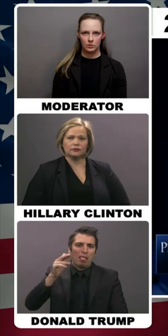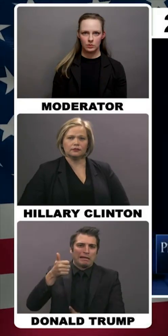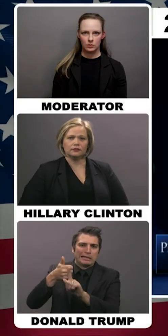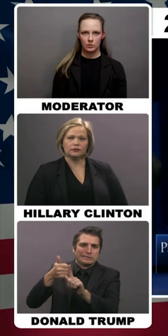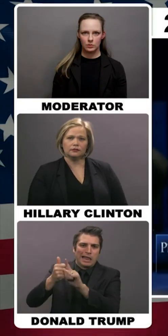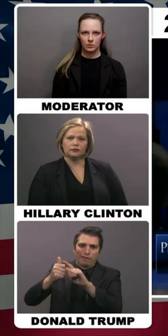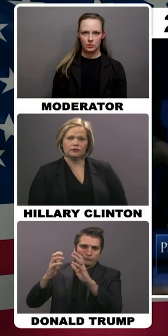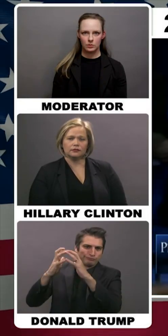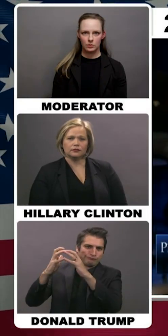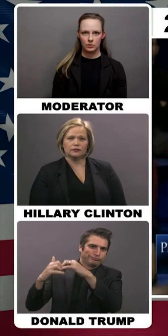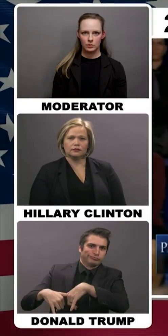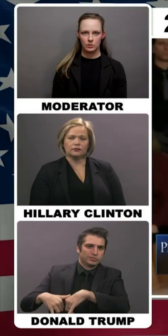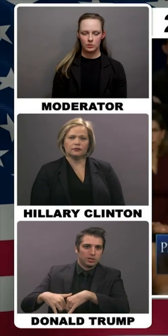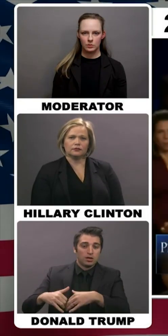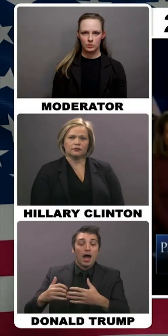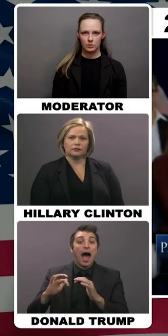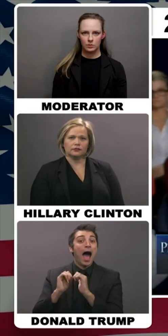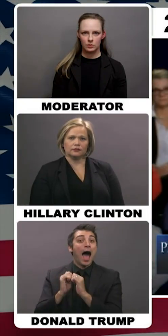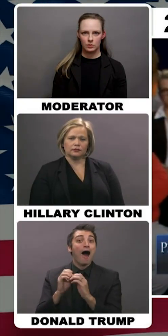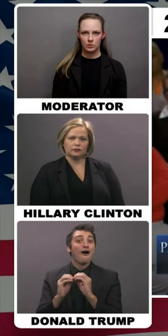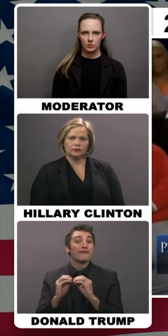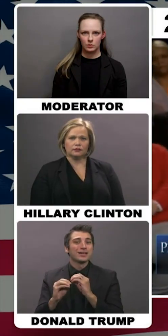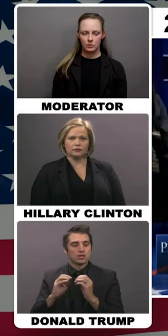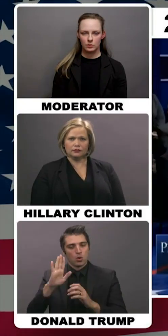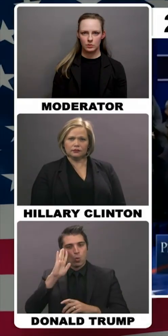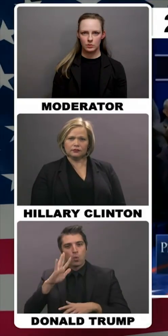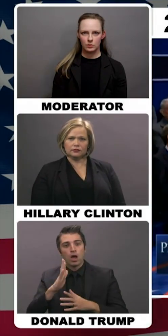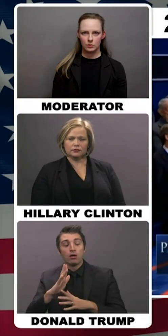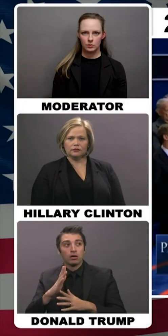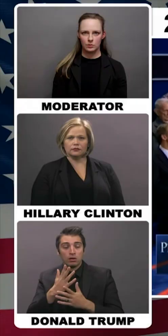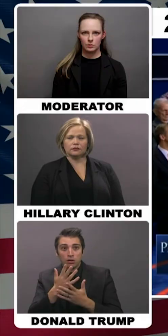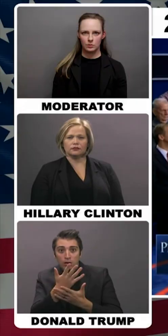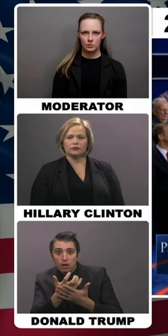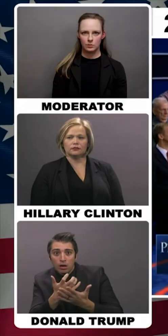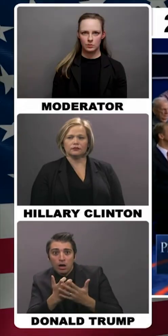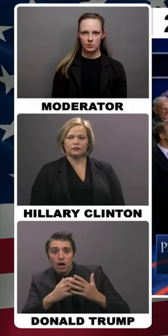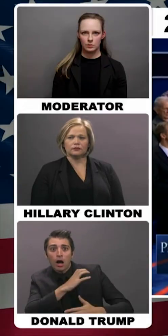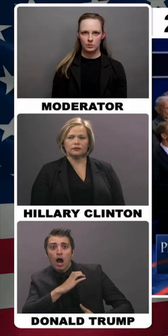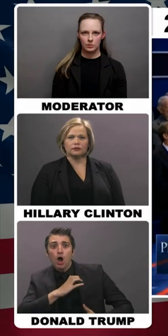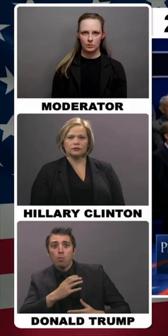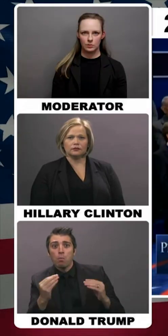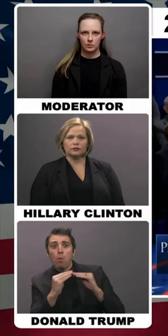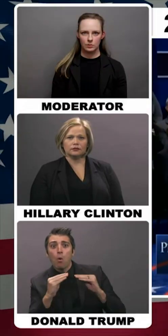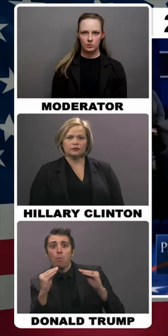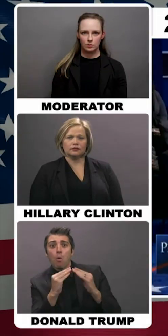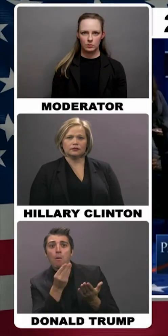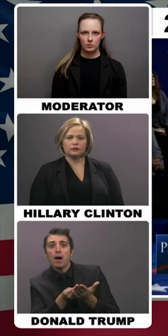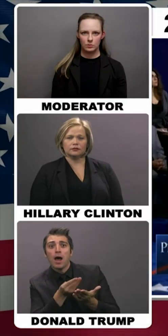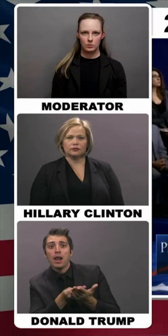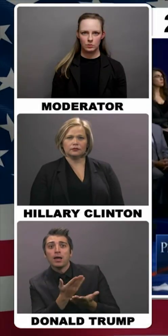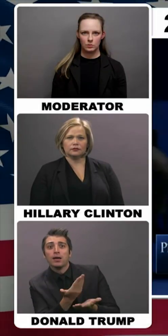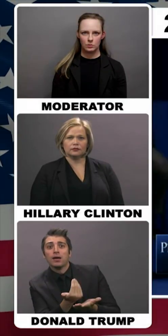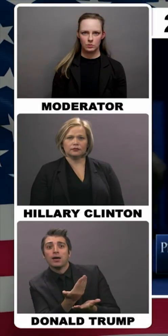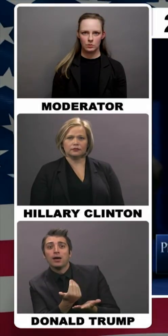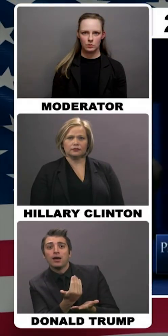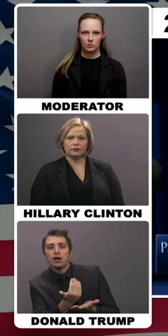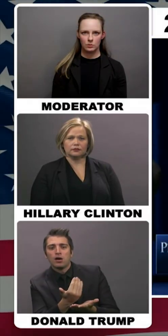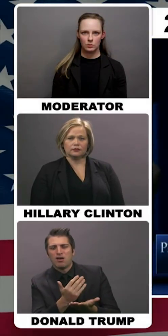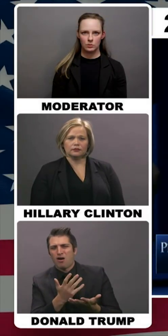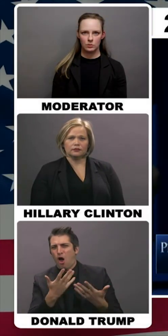and ask Congress for more money, more and more money. And we have right now almost $20 trillion in debt. Obamacare will never work.